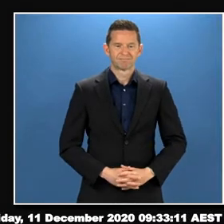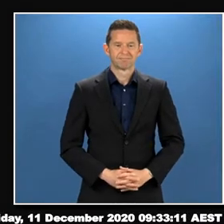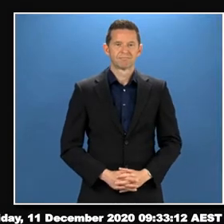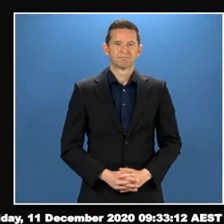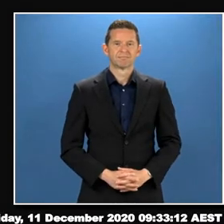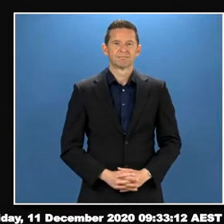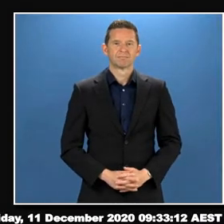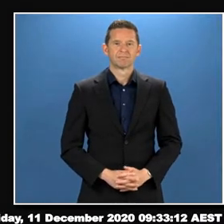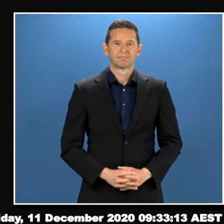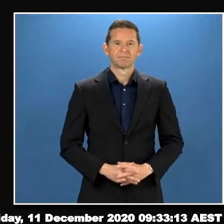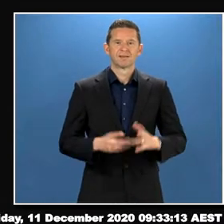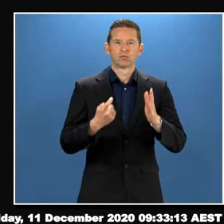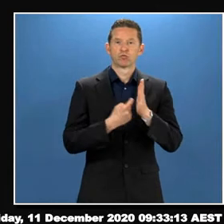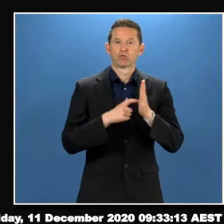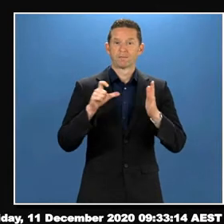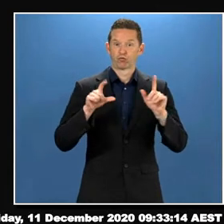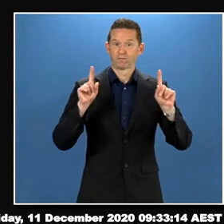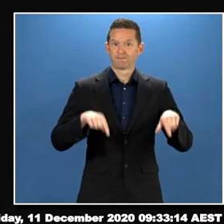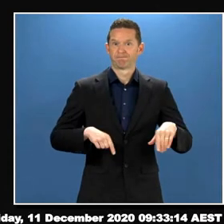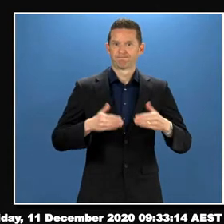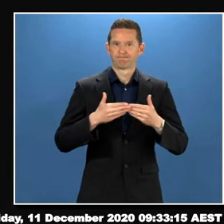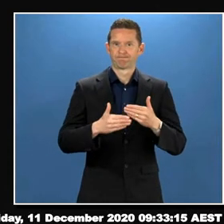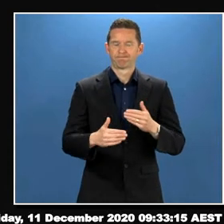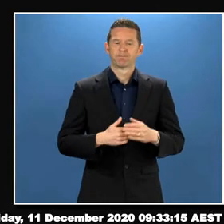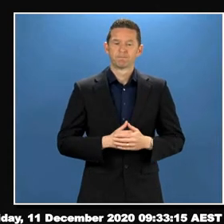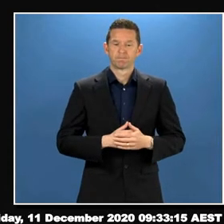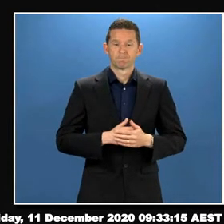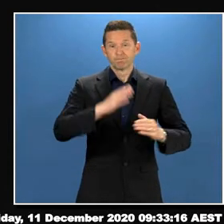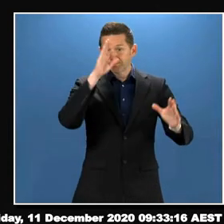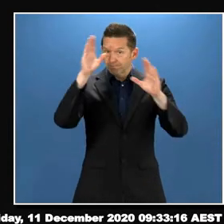The Royal Commission is now resumed. Good morning, everybody.